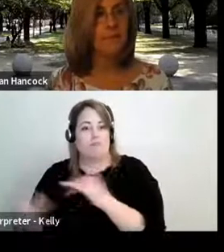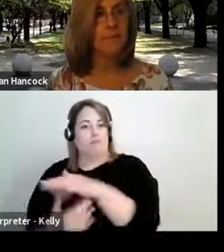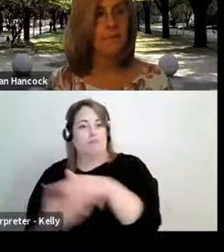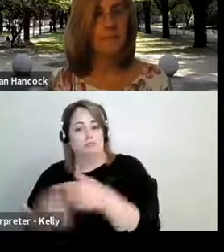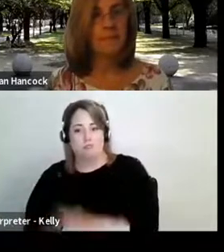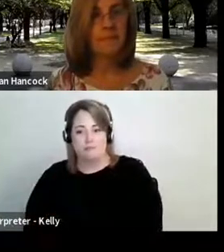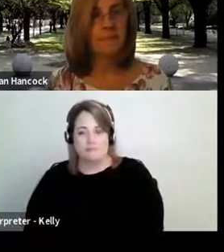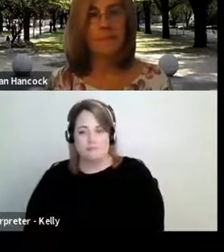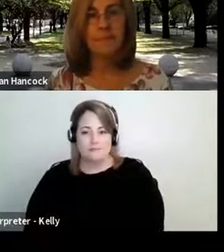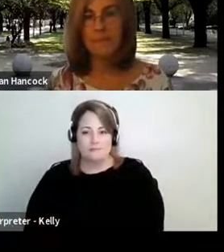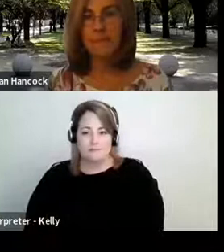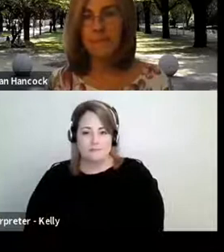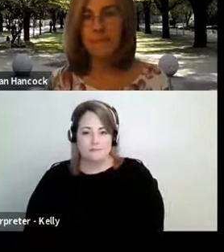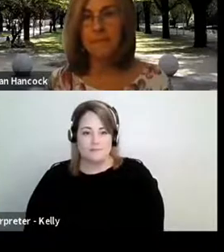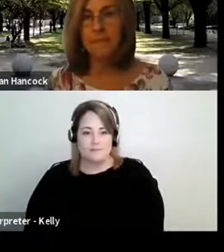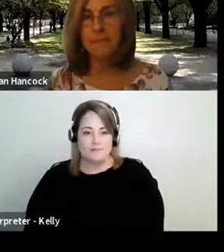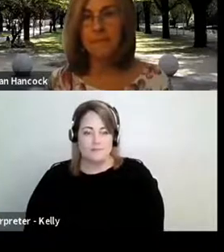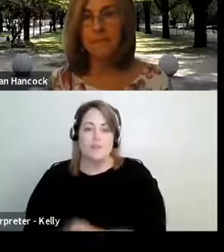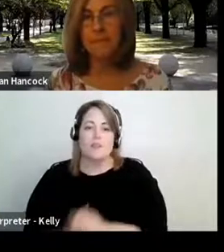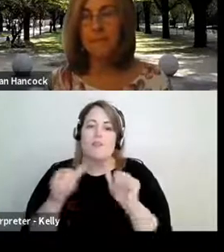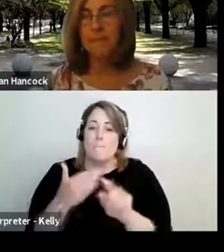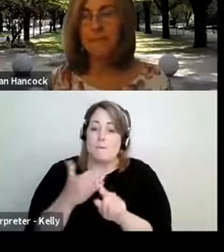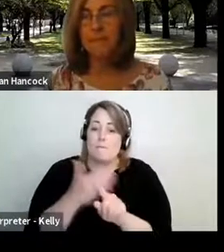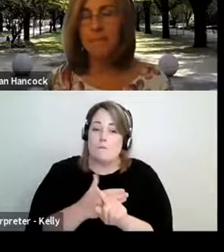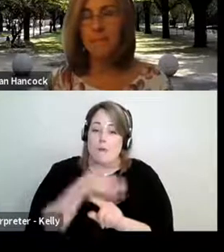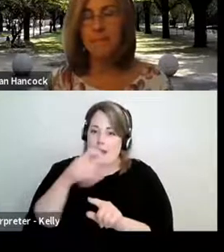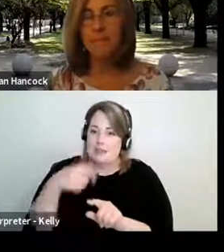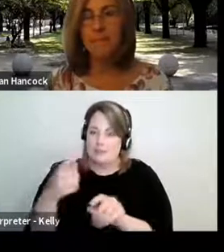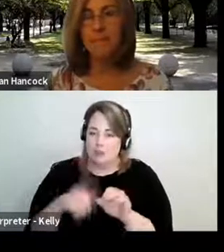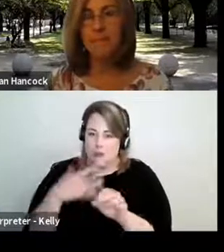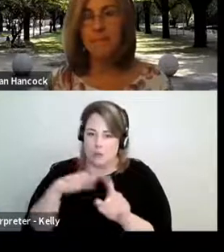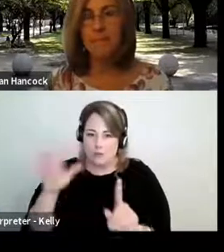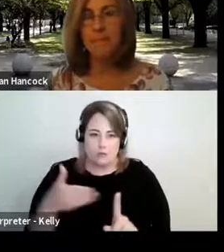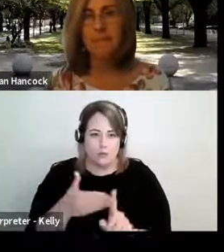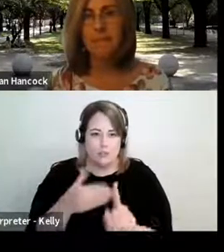next question, Jasmine, I'll just circle back to you. Lyndel wants to know a bit